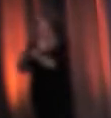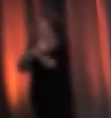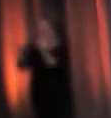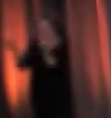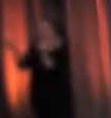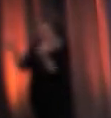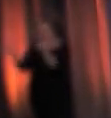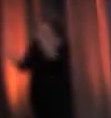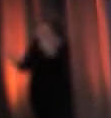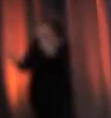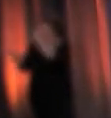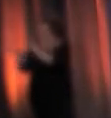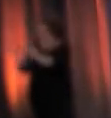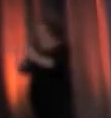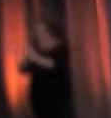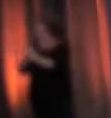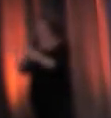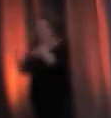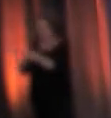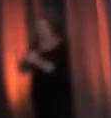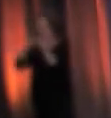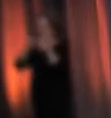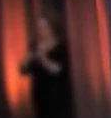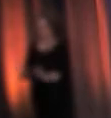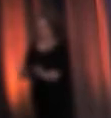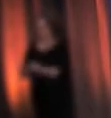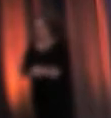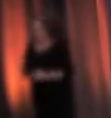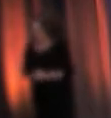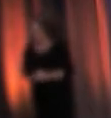participation beyond just user testing can be